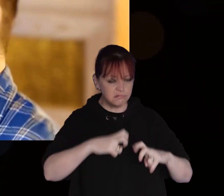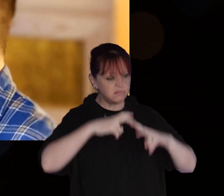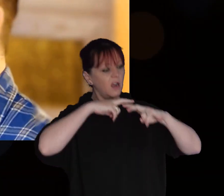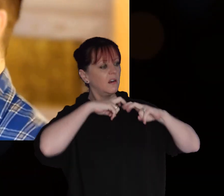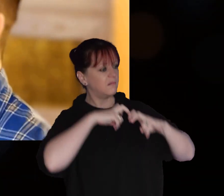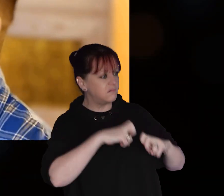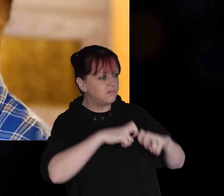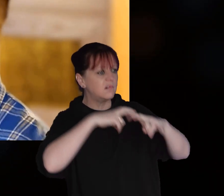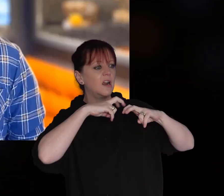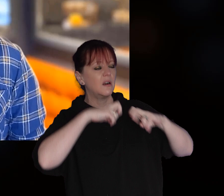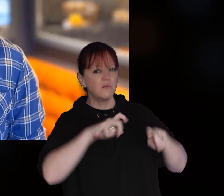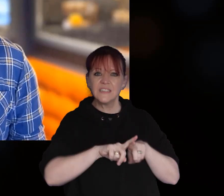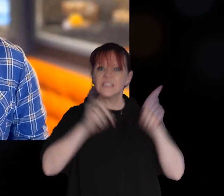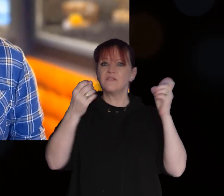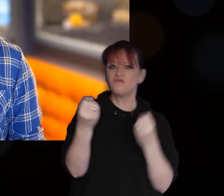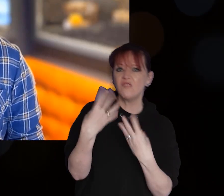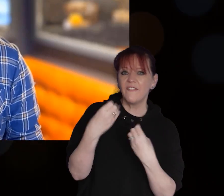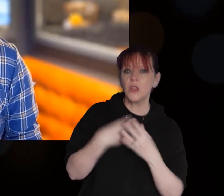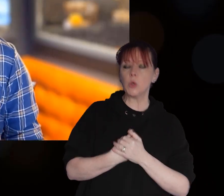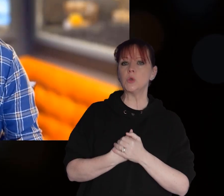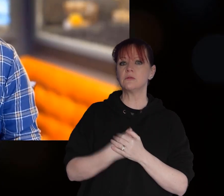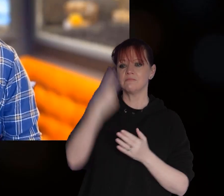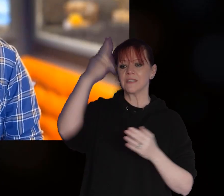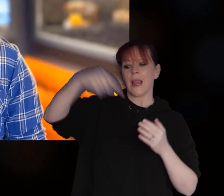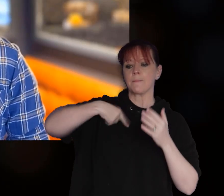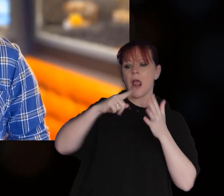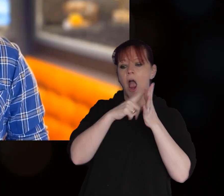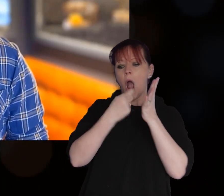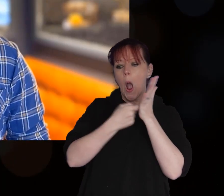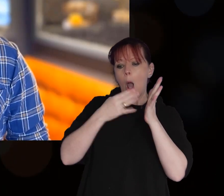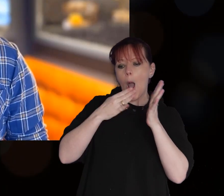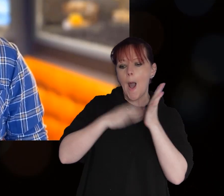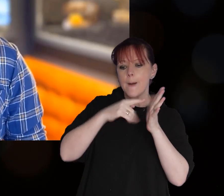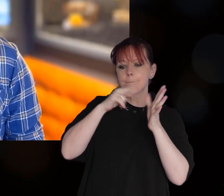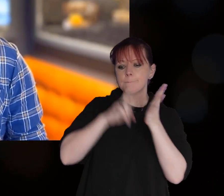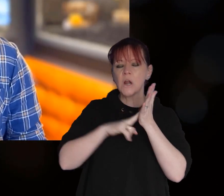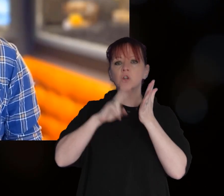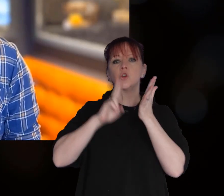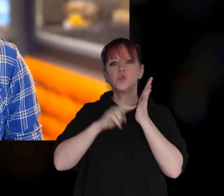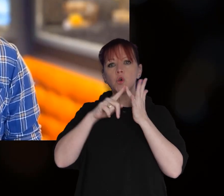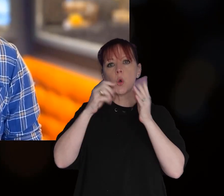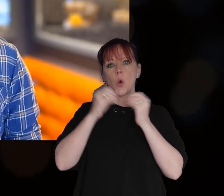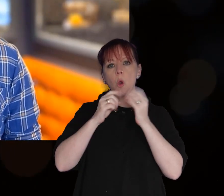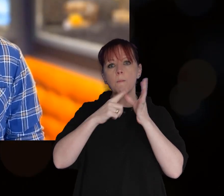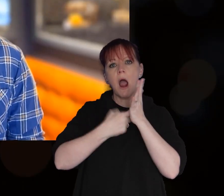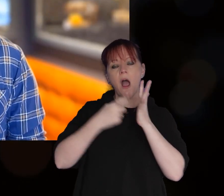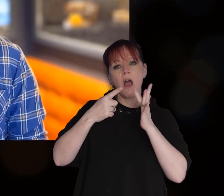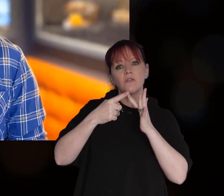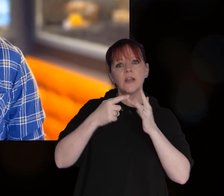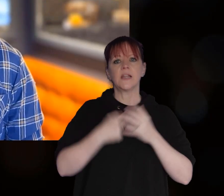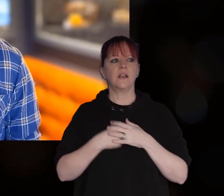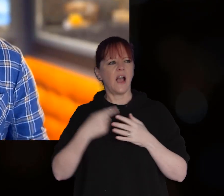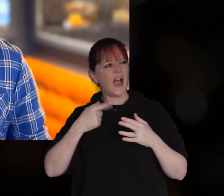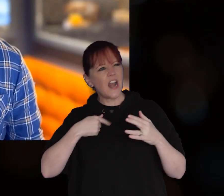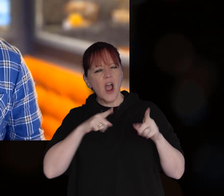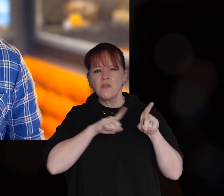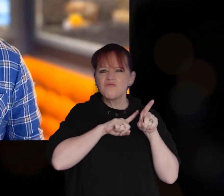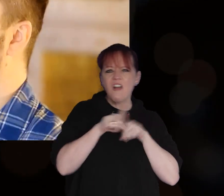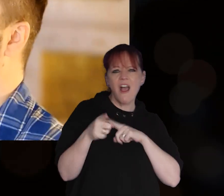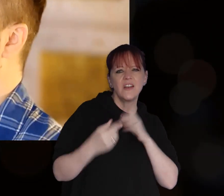looking at different reviews... My name is Arman Nobari, I founded a studio called Good Trouble and we're making a new way to discover accessible games called AbleToPlay.